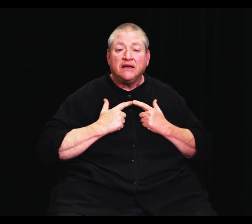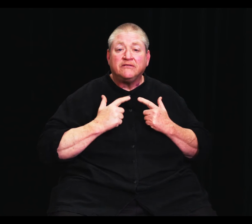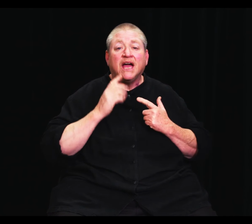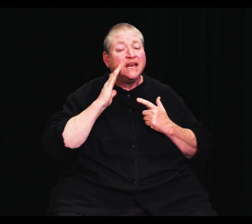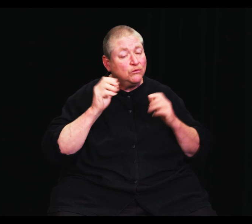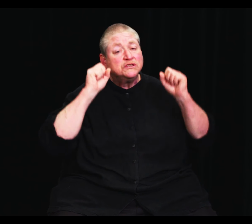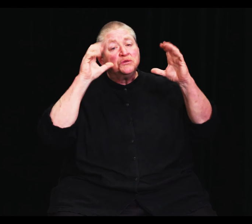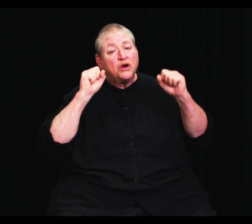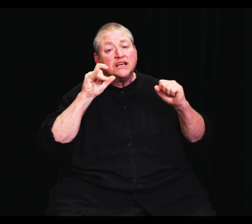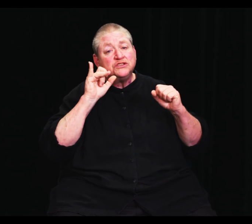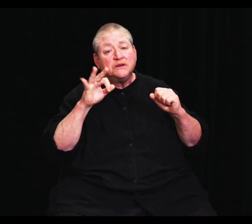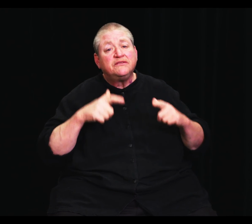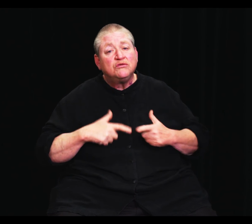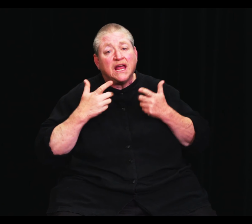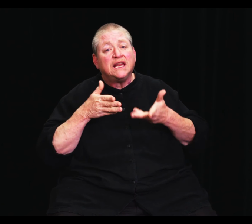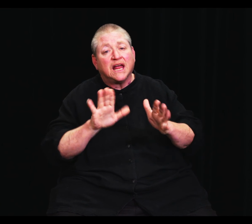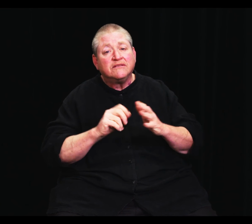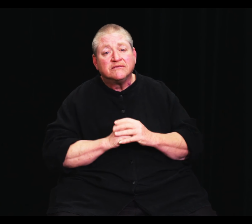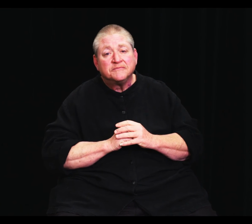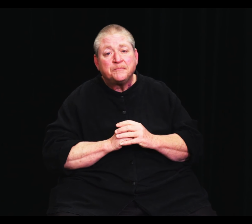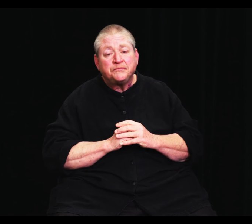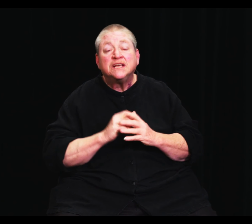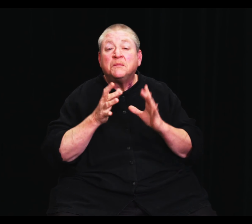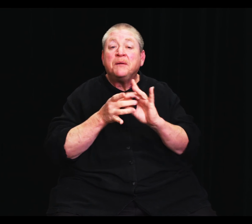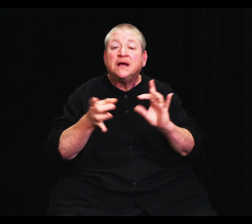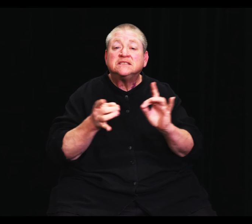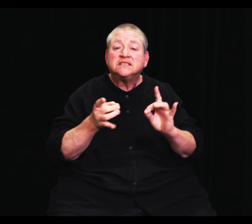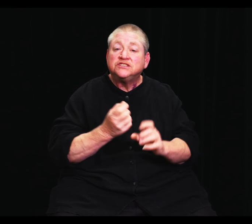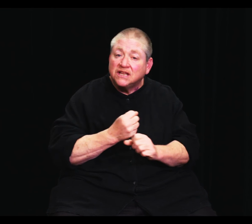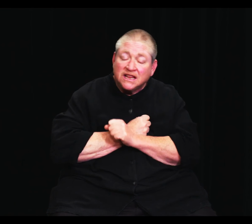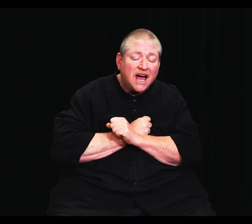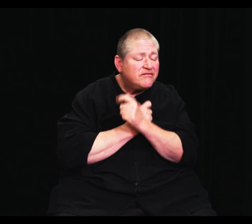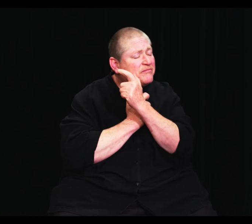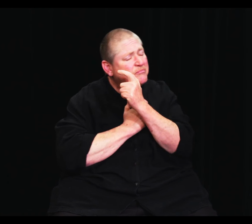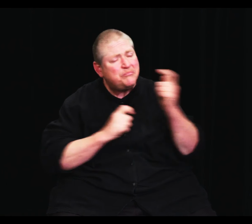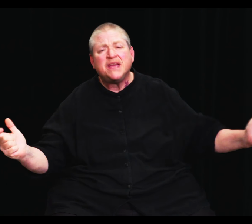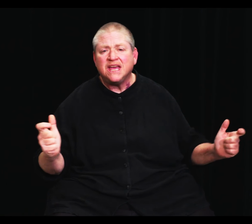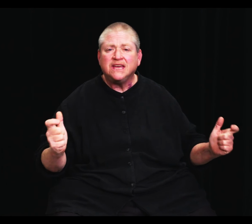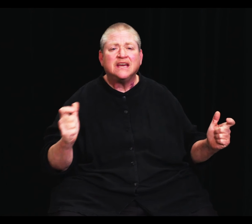who took me in and saved my life. And in that way, life will surprise you too, if you let it.